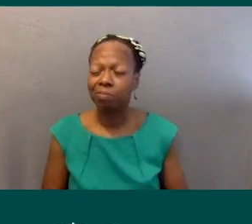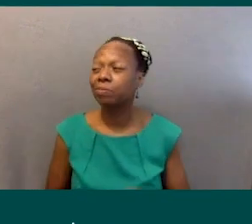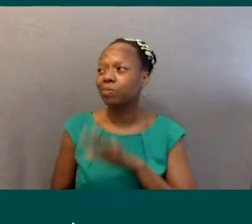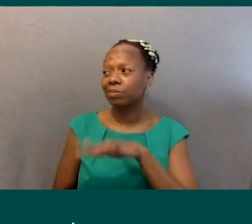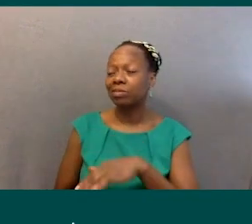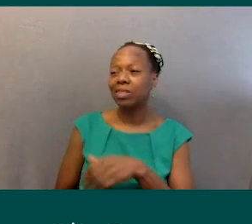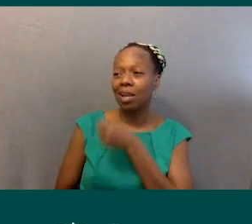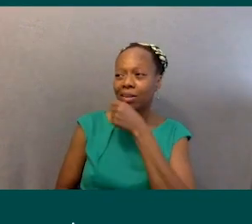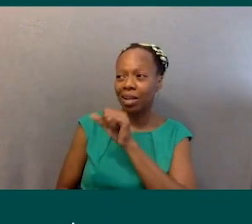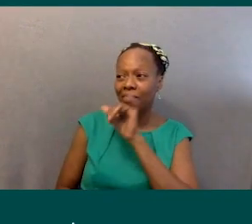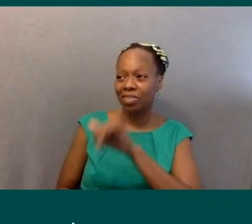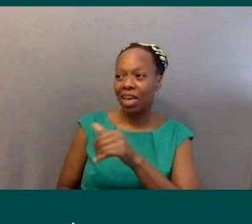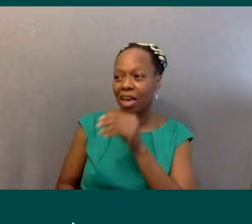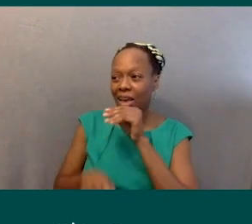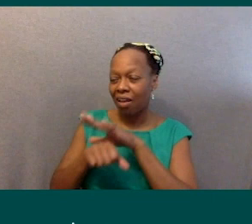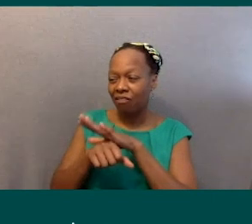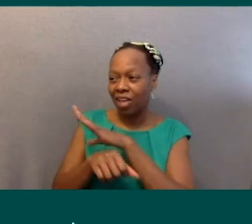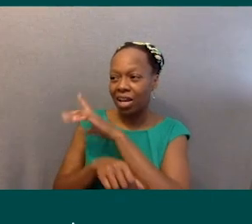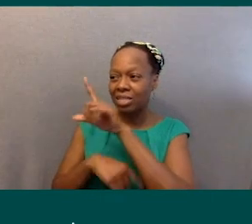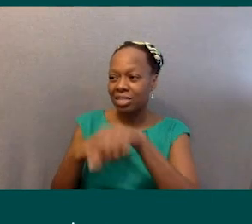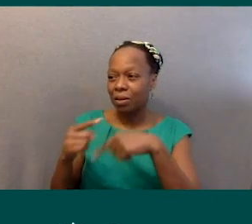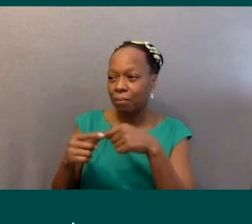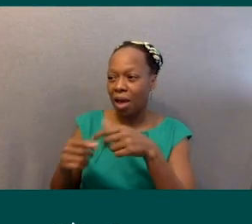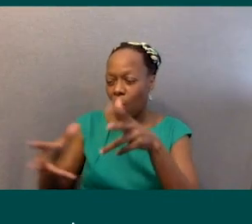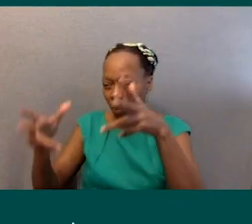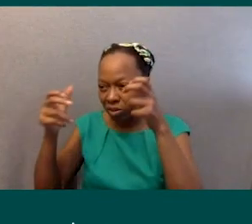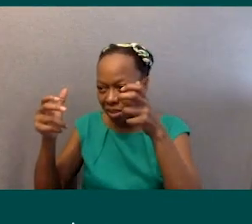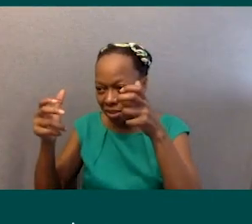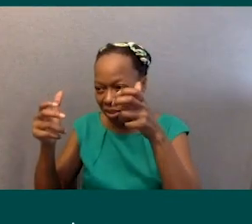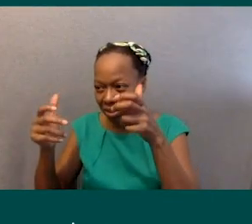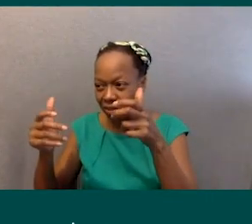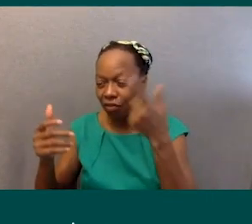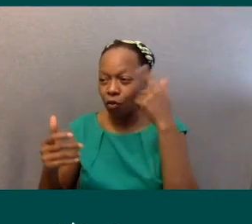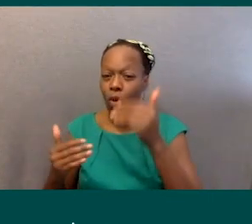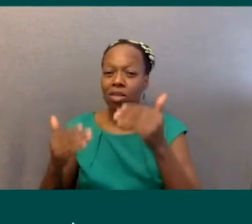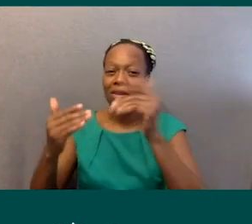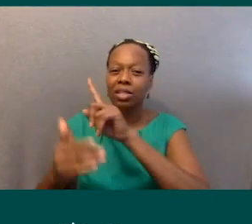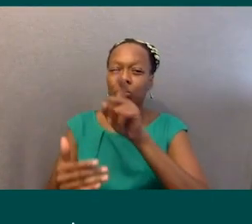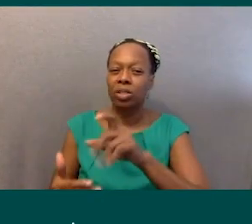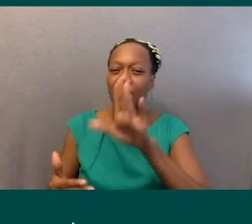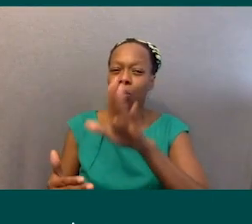and for that actually with the next question, I'd love to go to Jan to answer this next one.